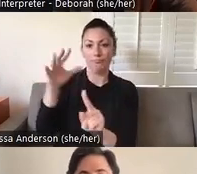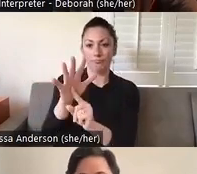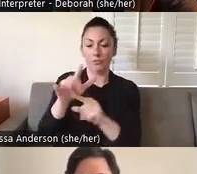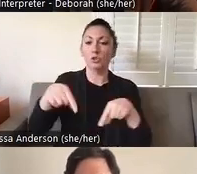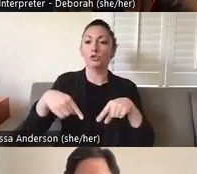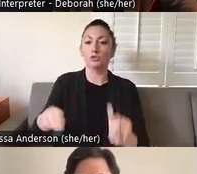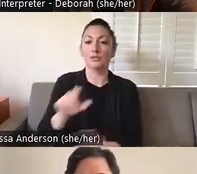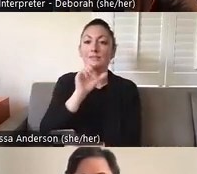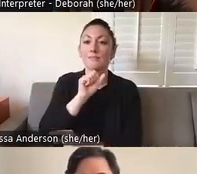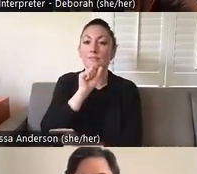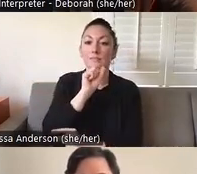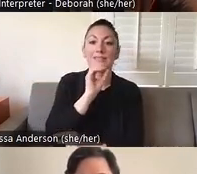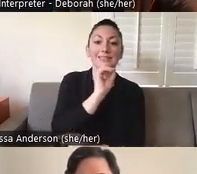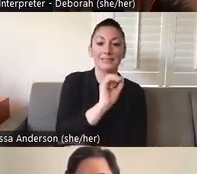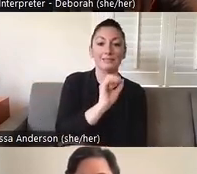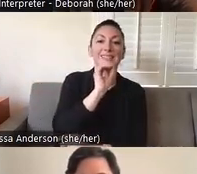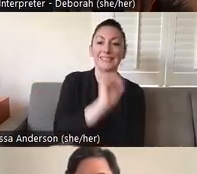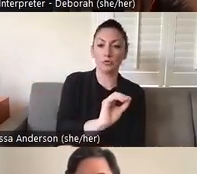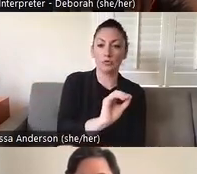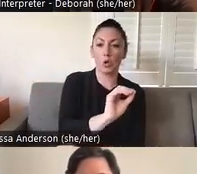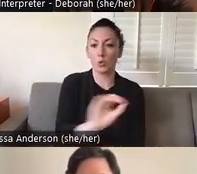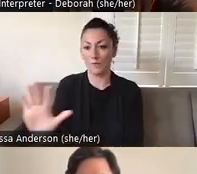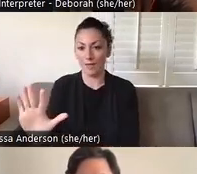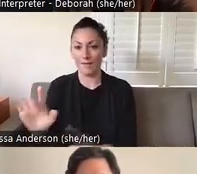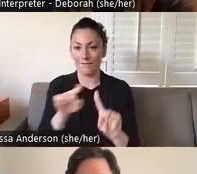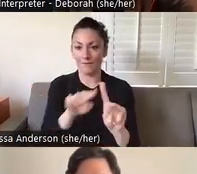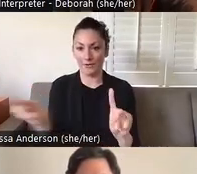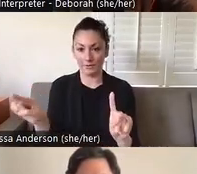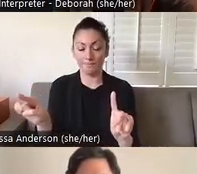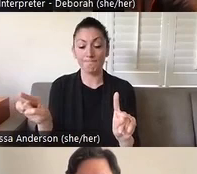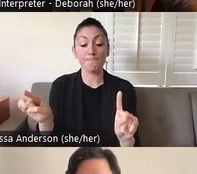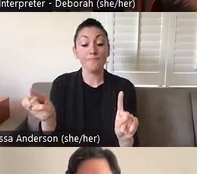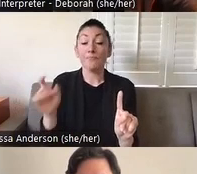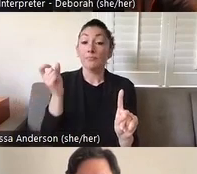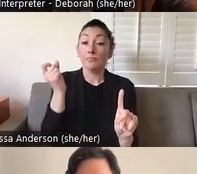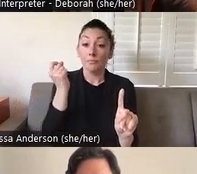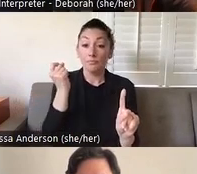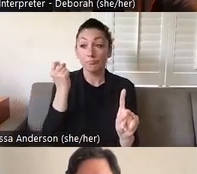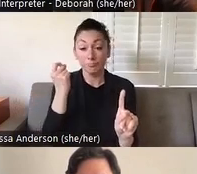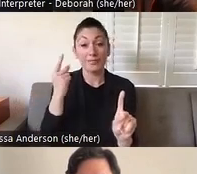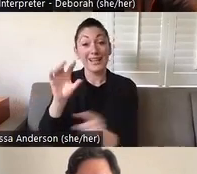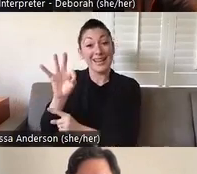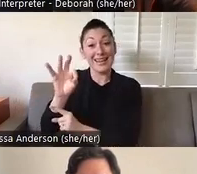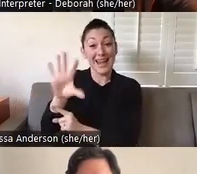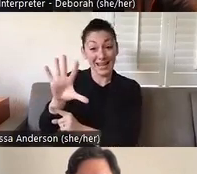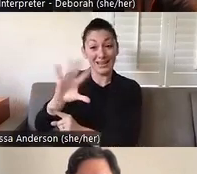language exposure during the ages 0 to 5, the critical language acquisition stage.